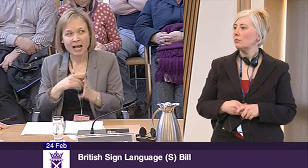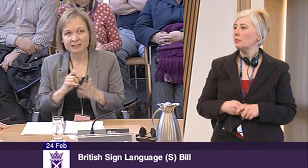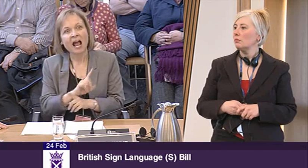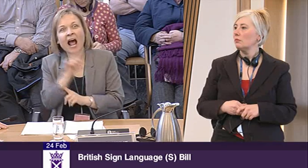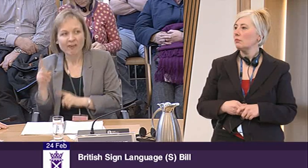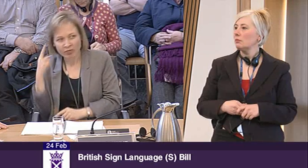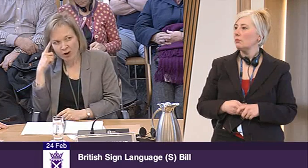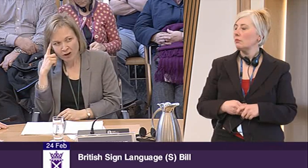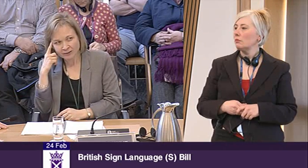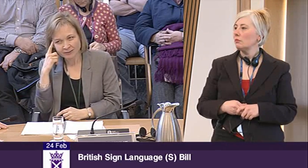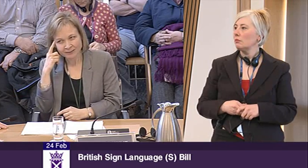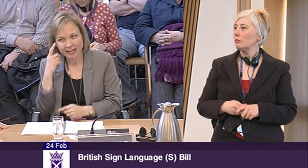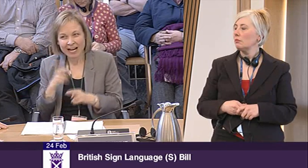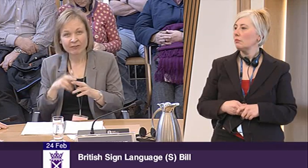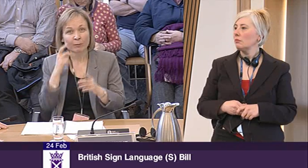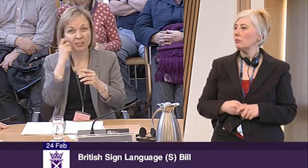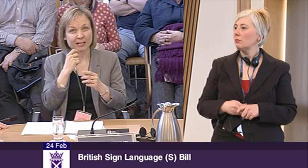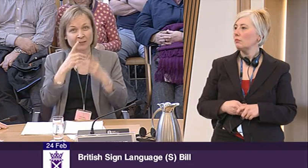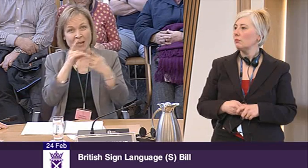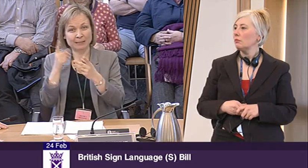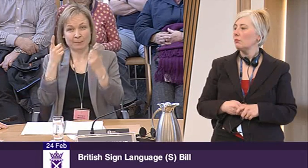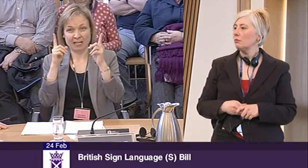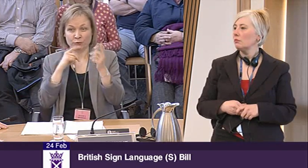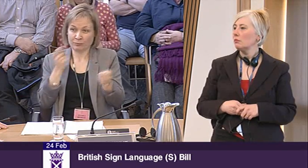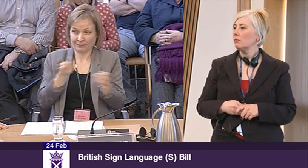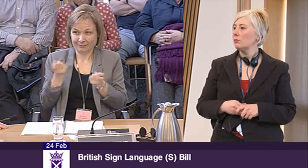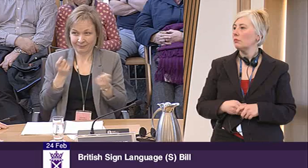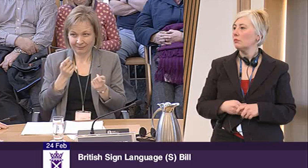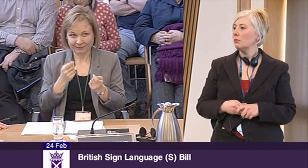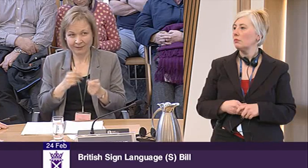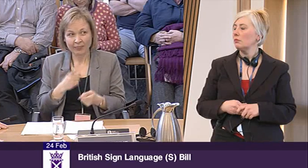a strong understanding of BSL in their work—it should not be an afterthought. The minister